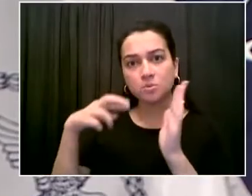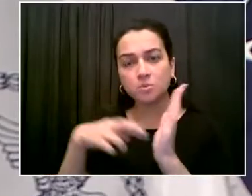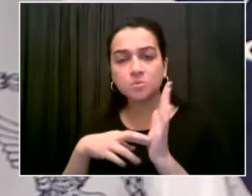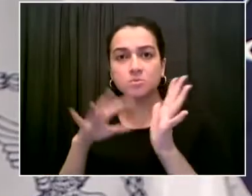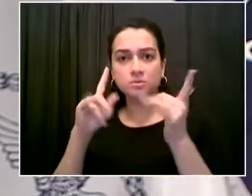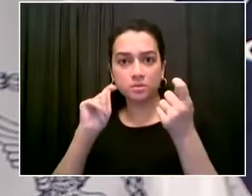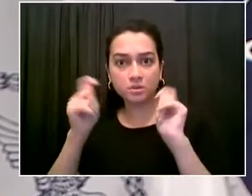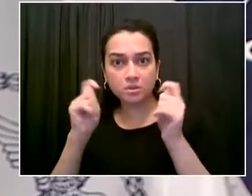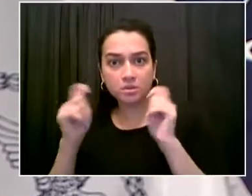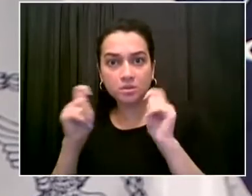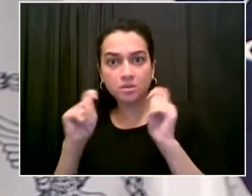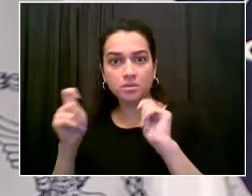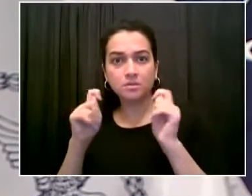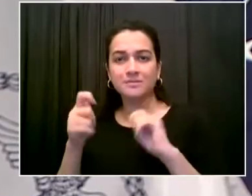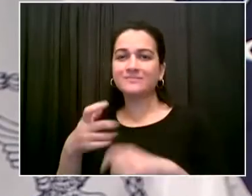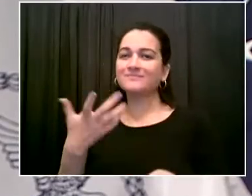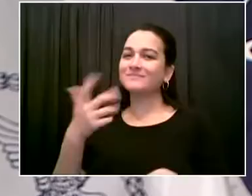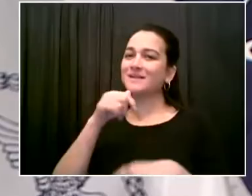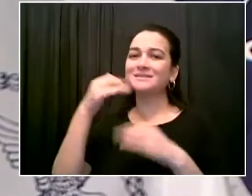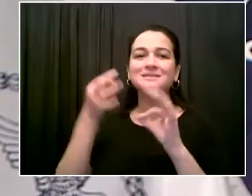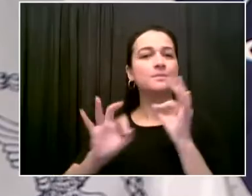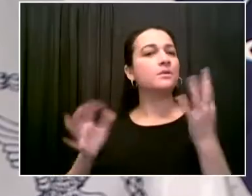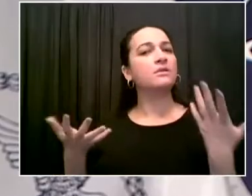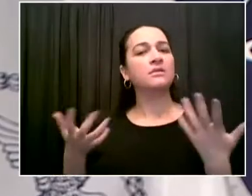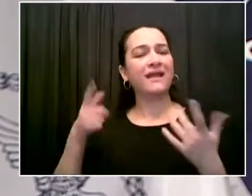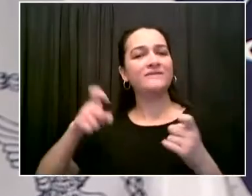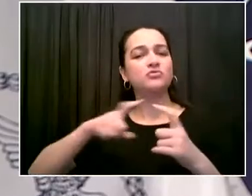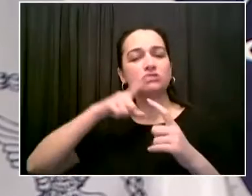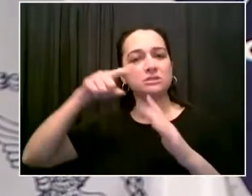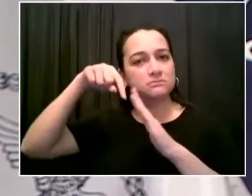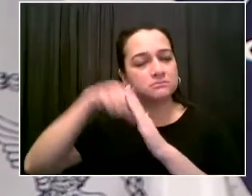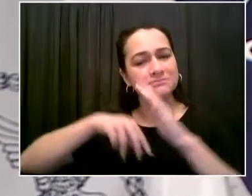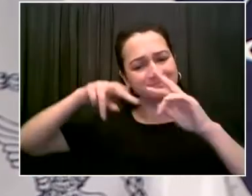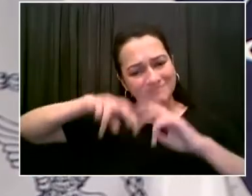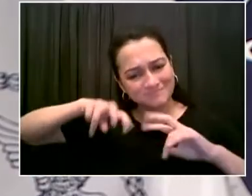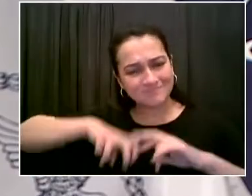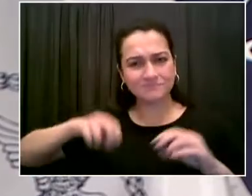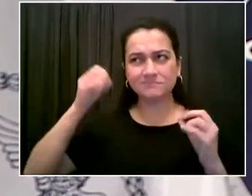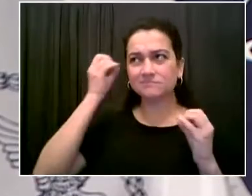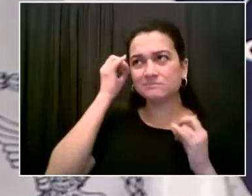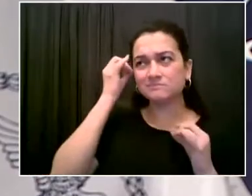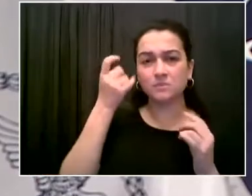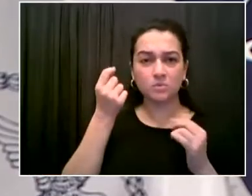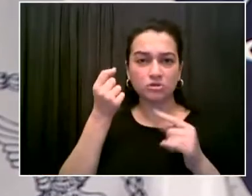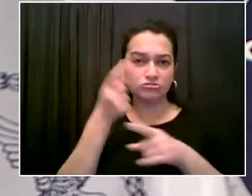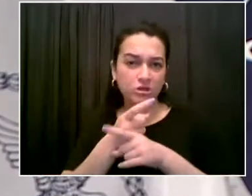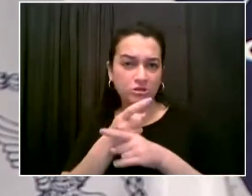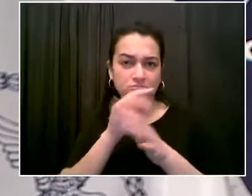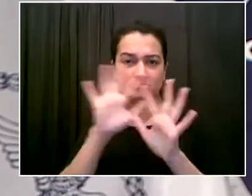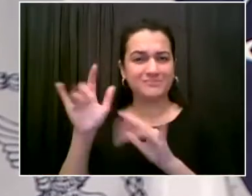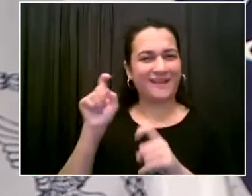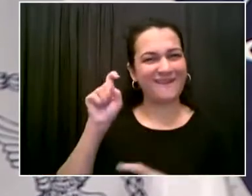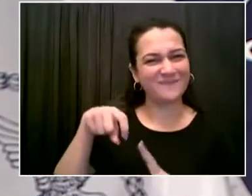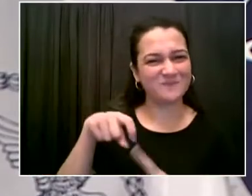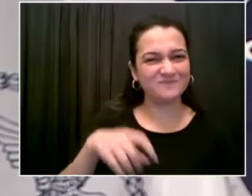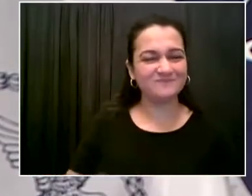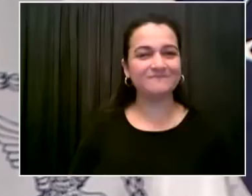TALKING ABOUTI THINK THIS HAVE TO BE CONSIDERED FOR THE FUTURE. WE HAVE ALL SORTS OF EXAMPLES OF THIS INCENTIVIZING FDIFERENT